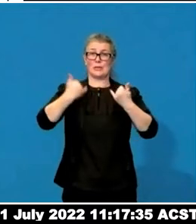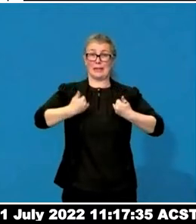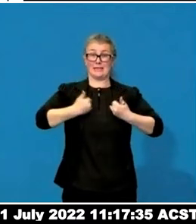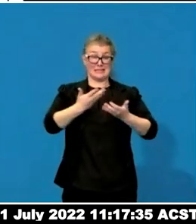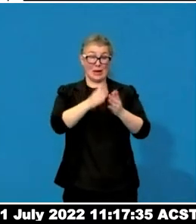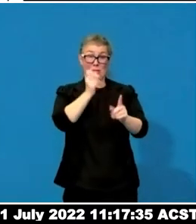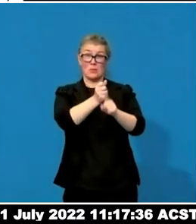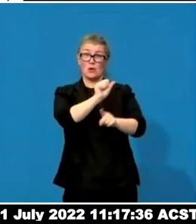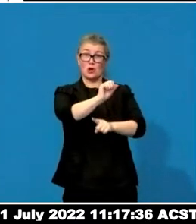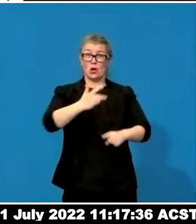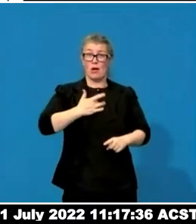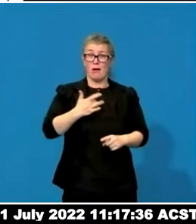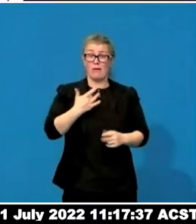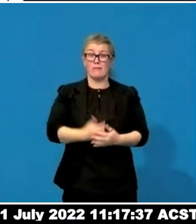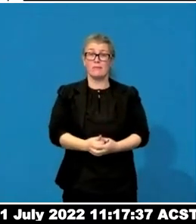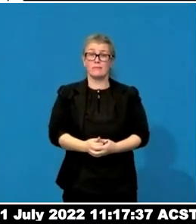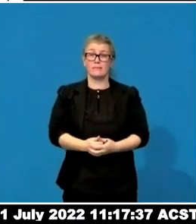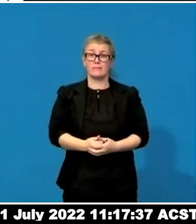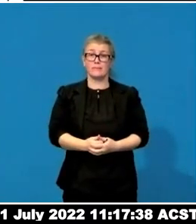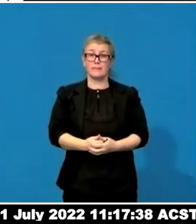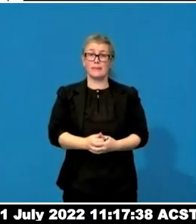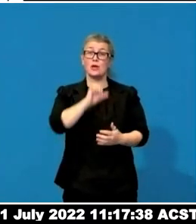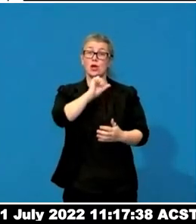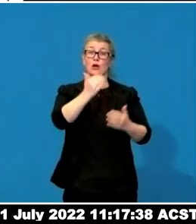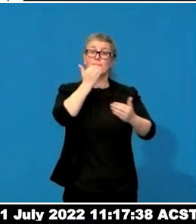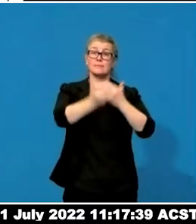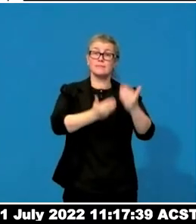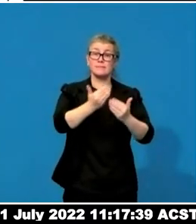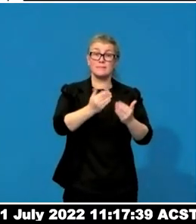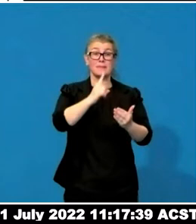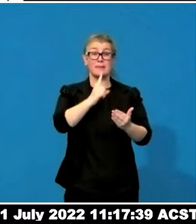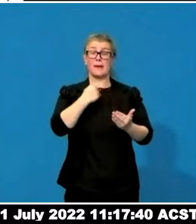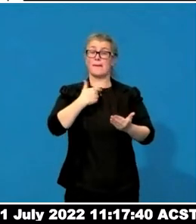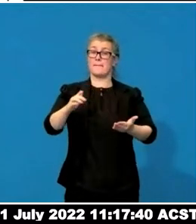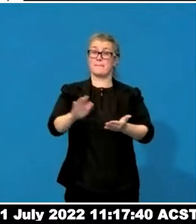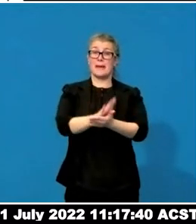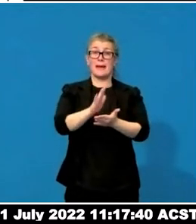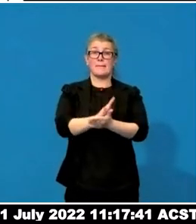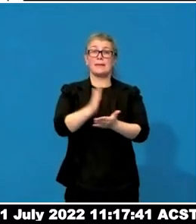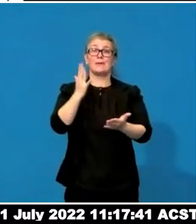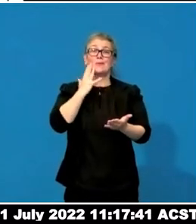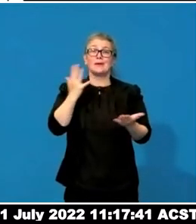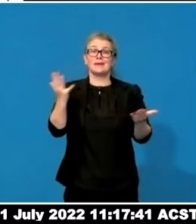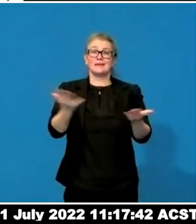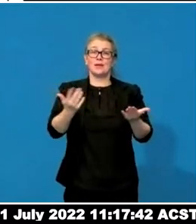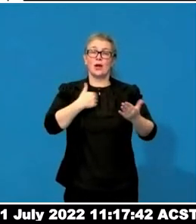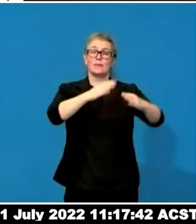She will tell you in her statement that she's happiest when she's on country and able to access bush food and medicines.